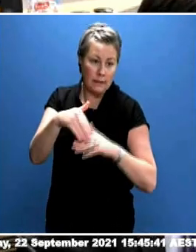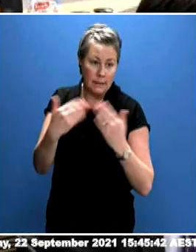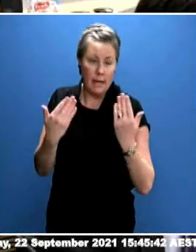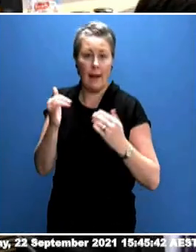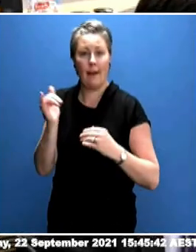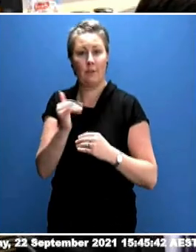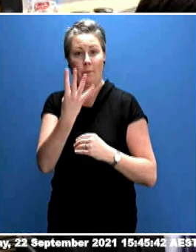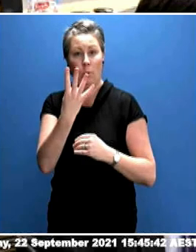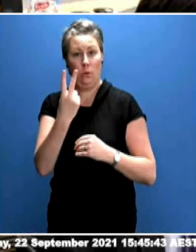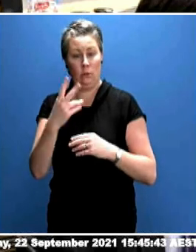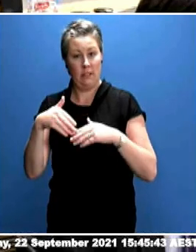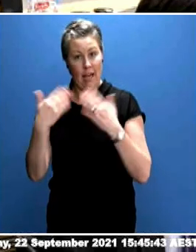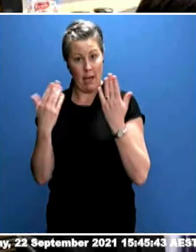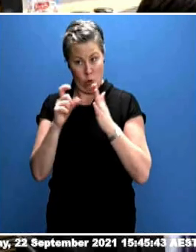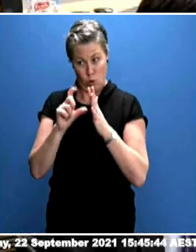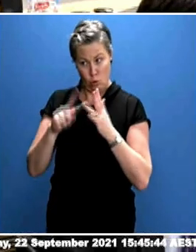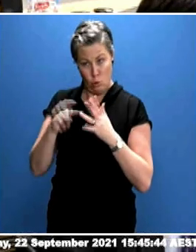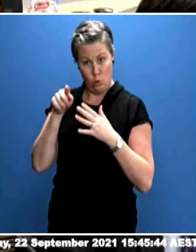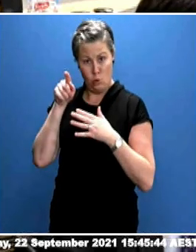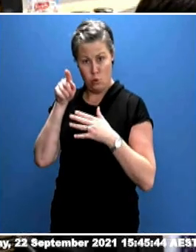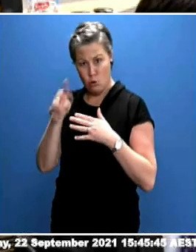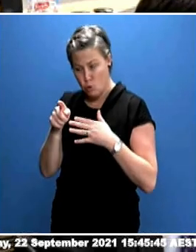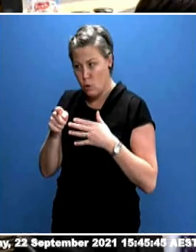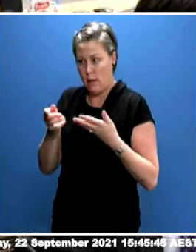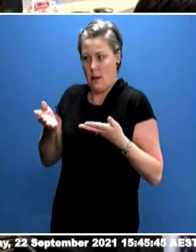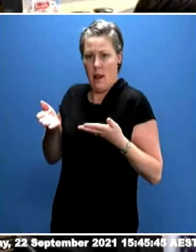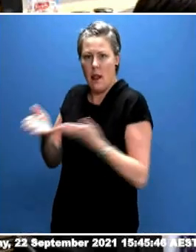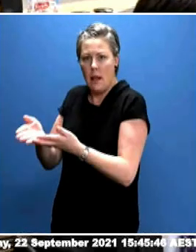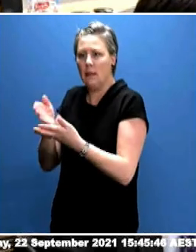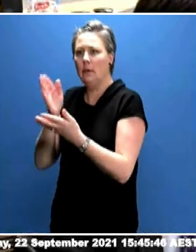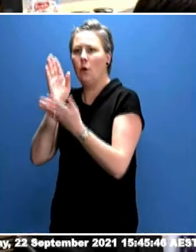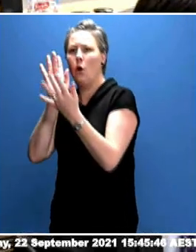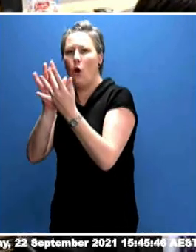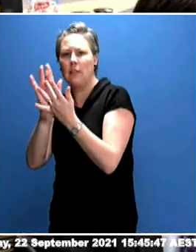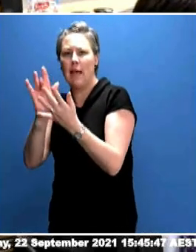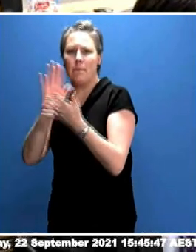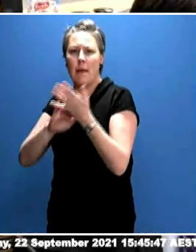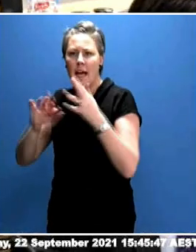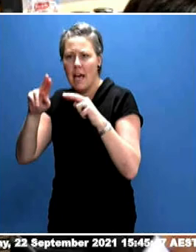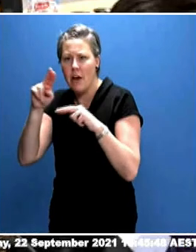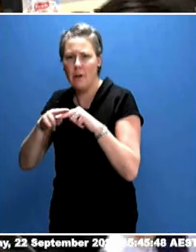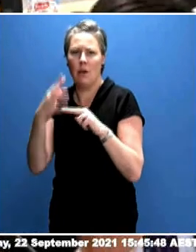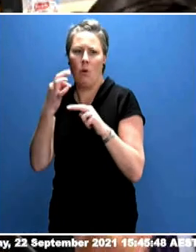to have contact with either their parents or their kin or siblings? What steps are taken?